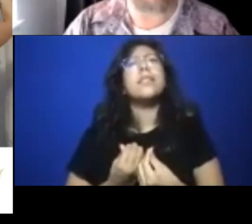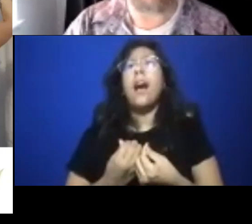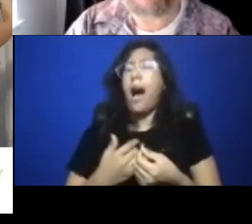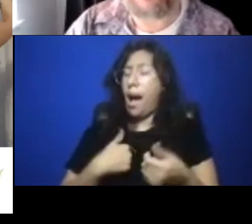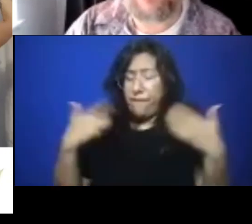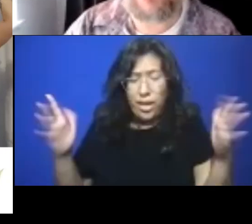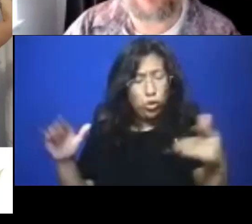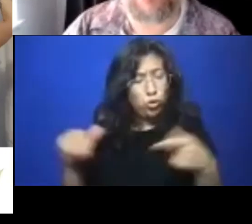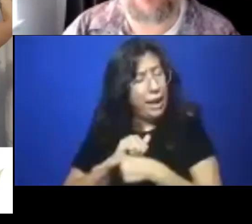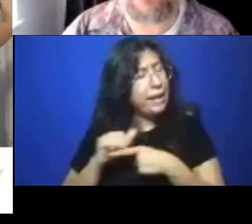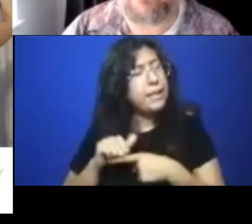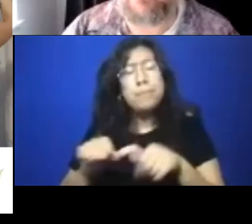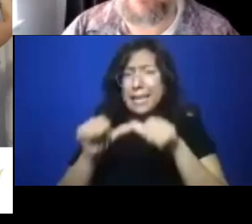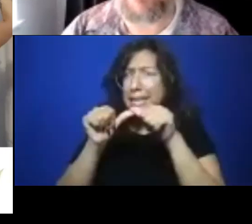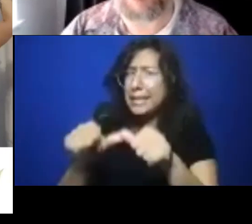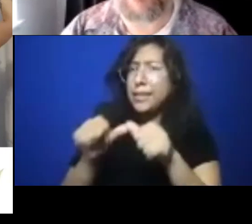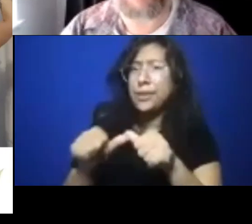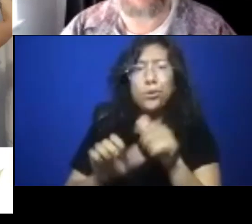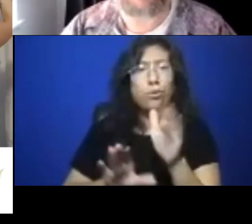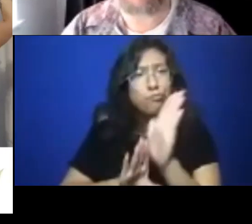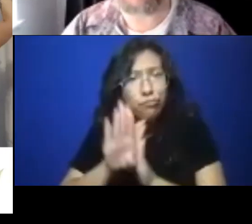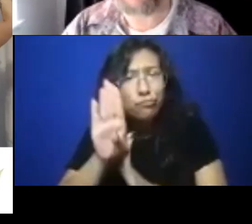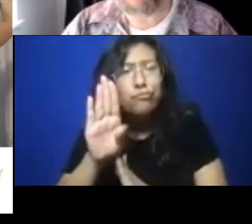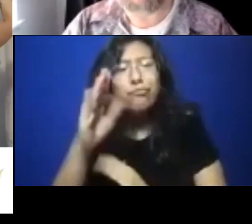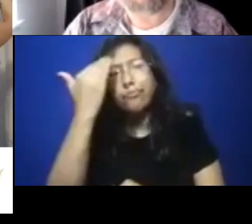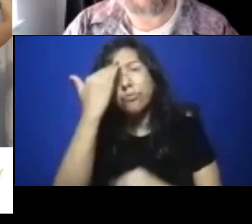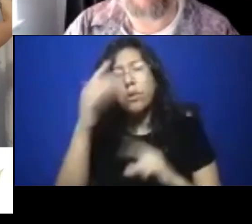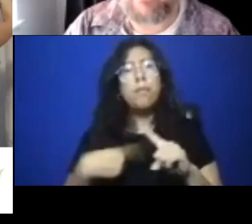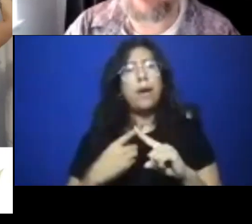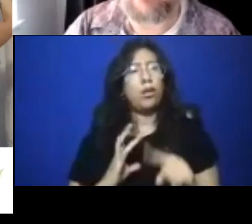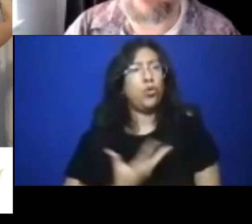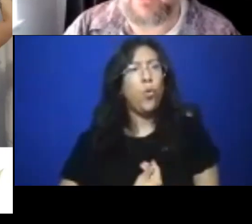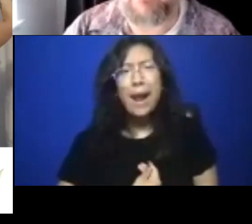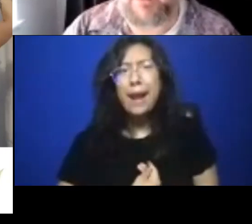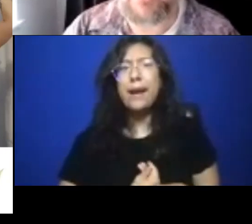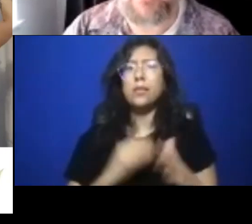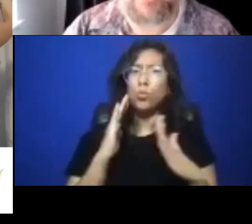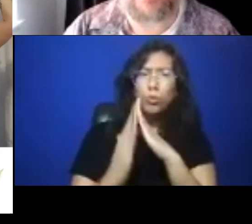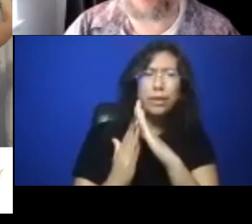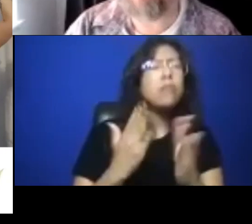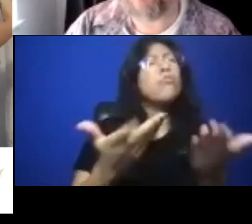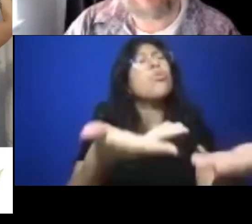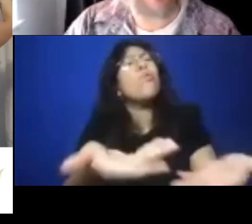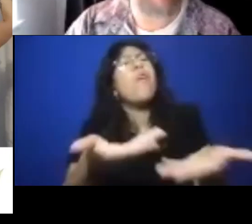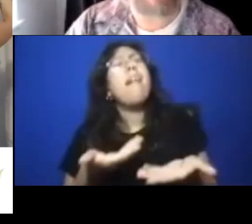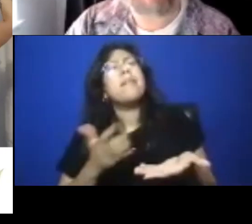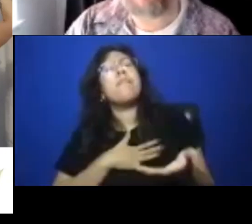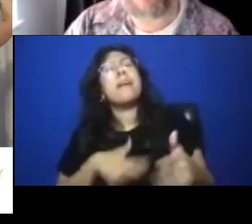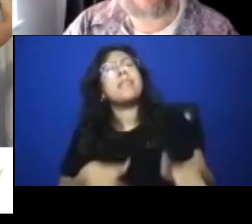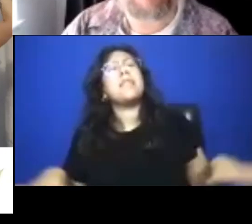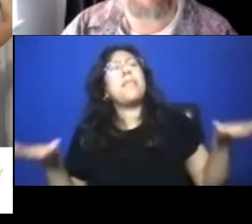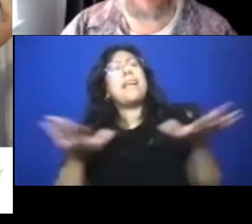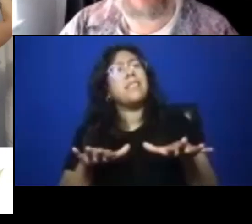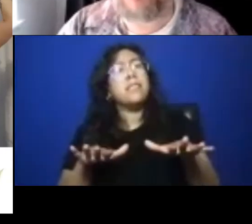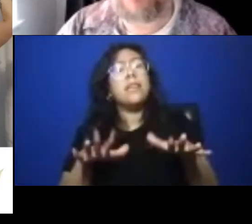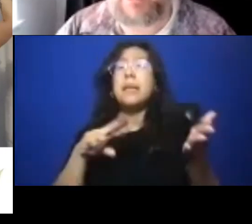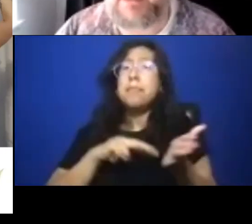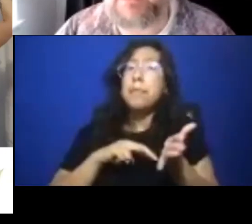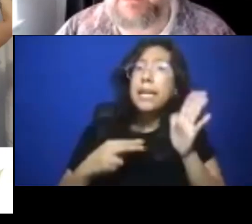I'm continuing to grow and learn about trans issues. You are welcome in my space. And that might mean taking out ads